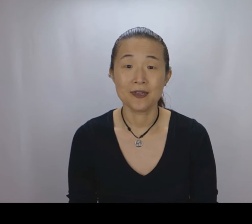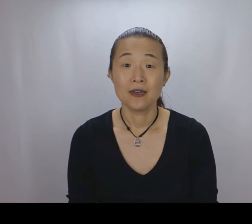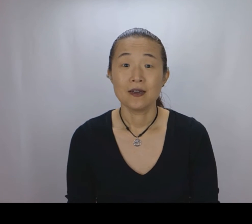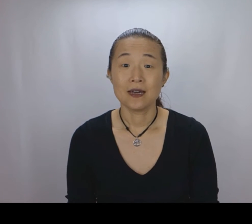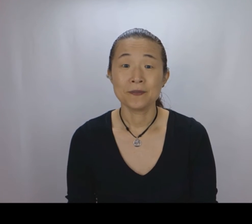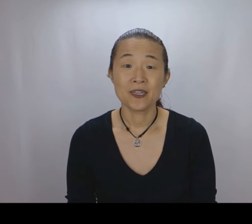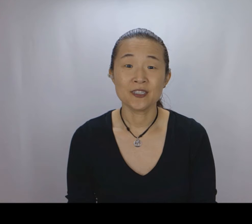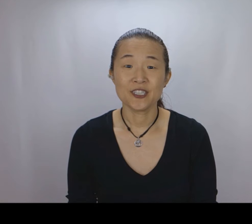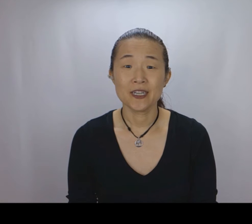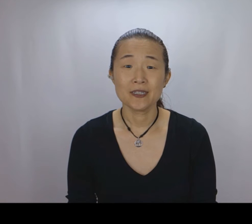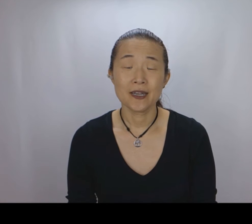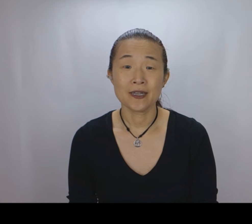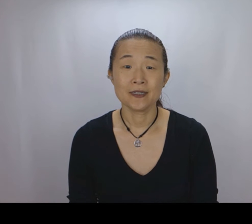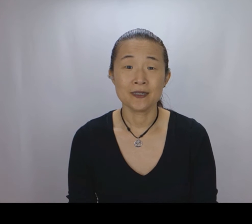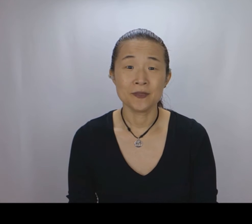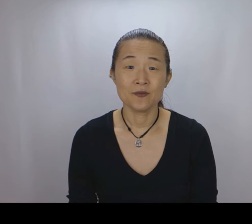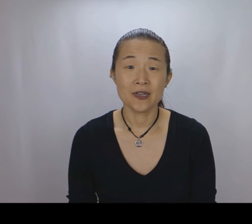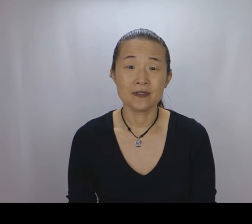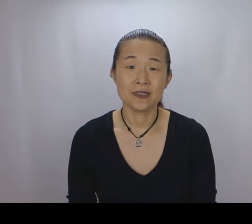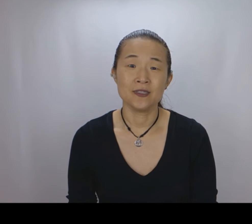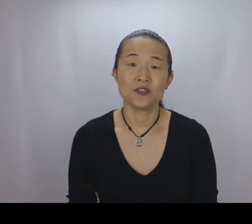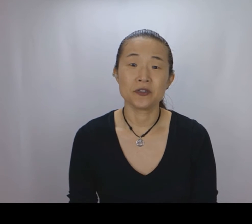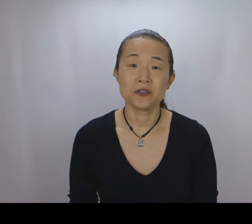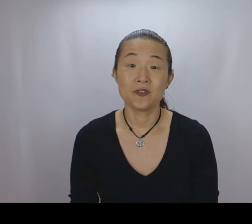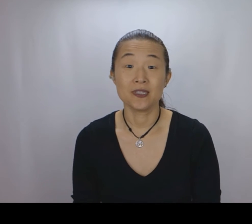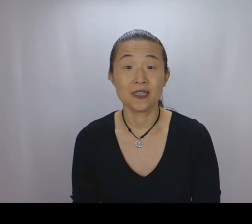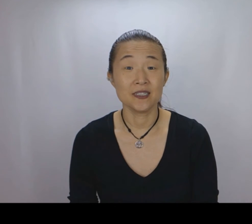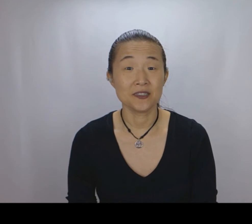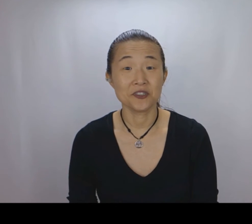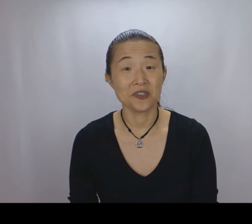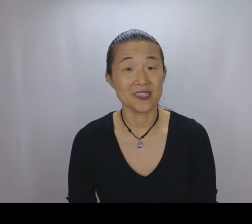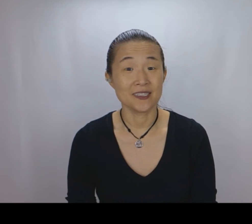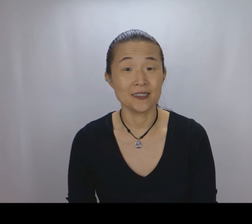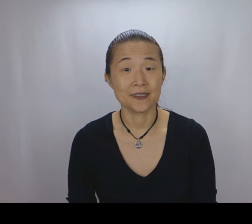I'm Karyn Choi and I'm the writer and instructor for the Signing Social lessons.